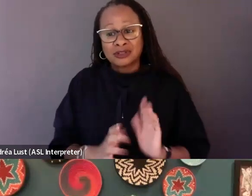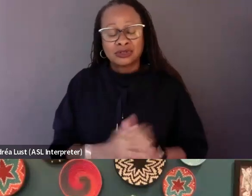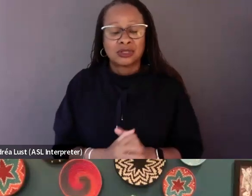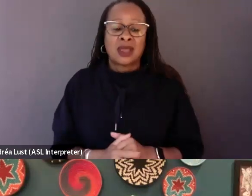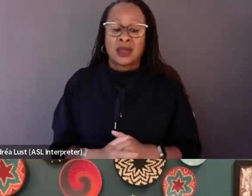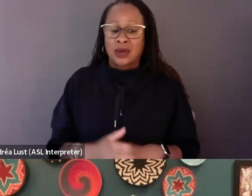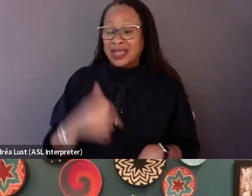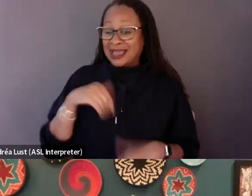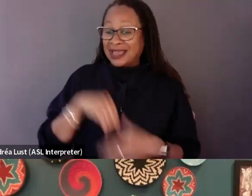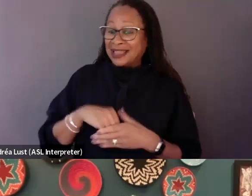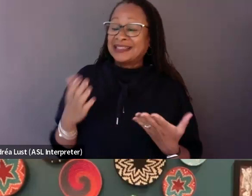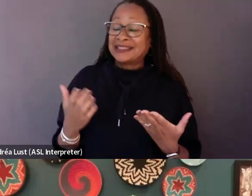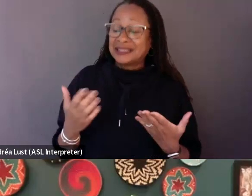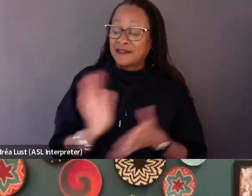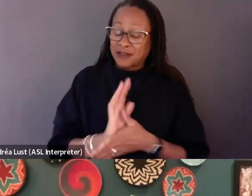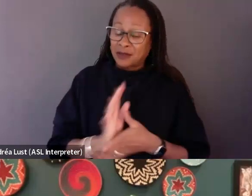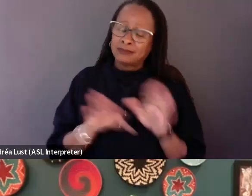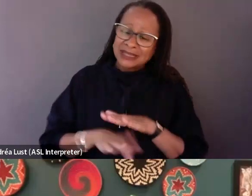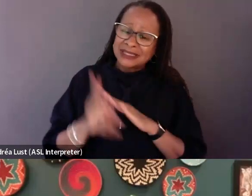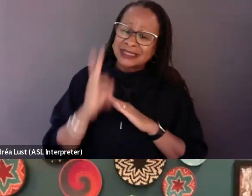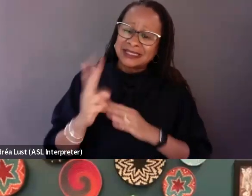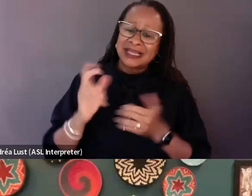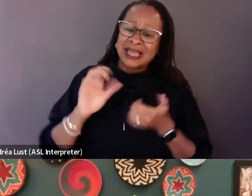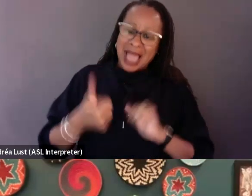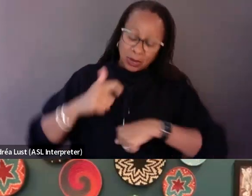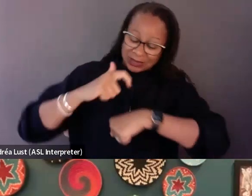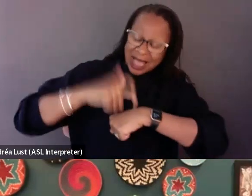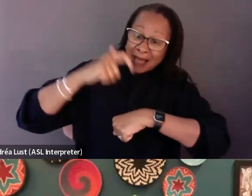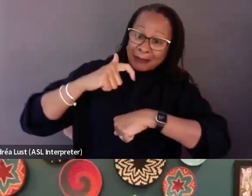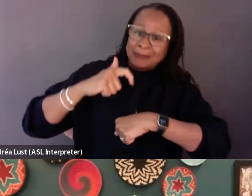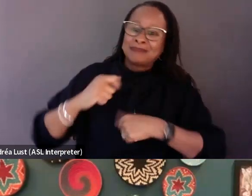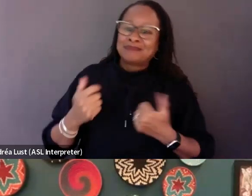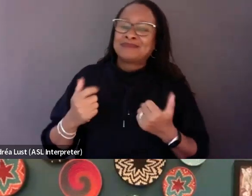we will basically see how times decide things for us, times decide the matters for us.